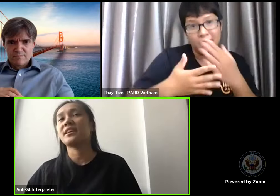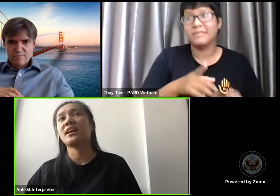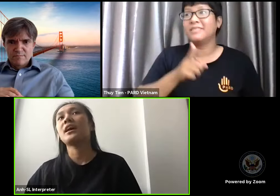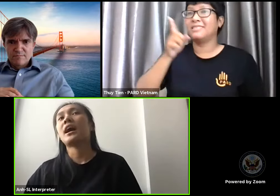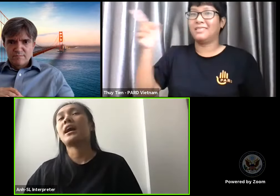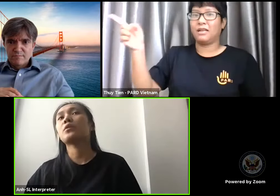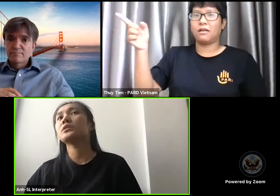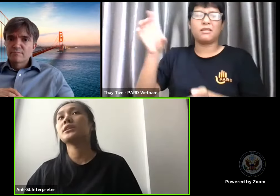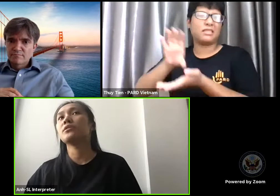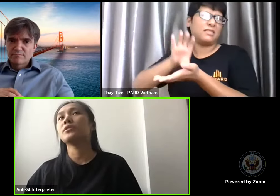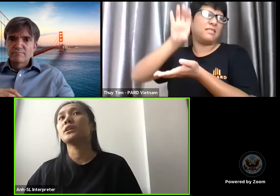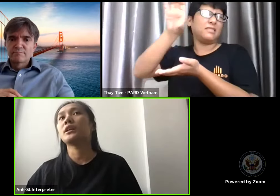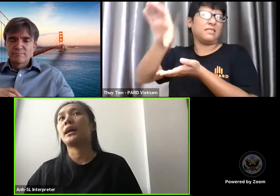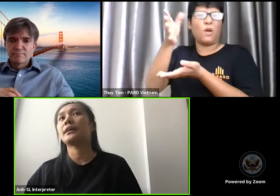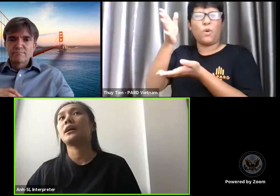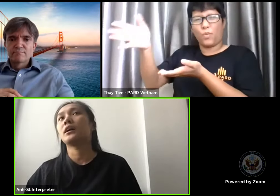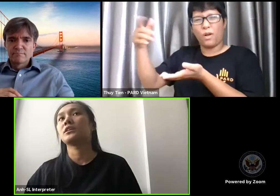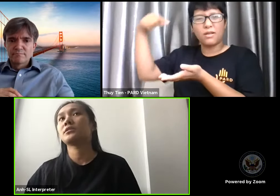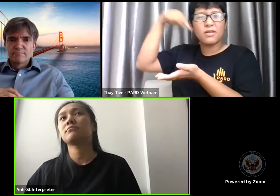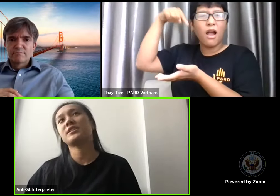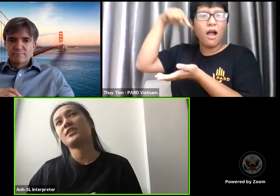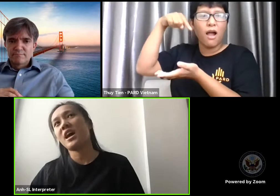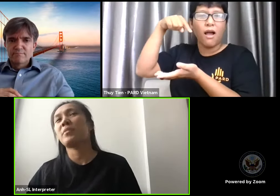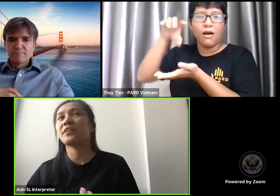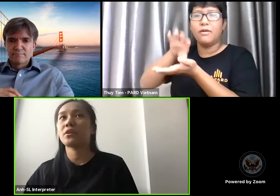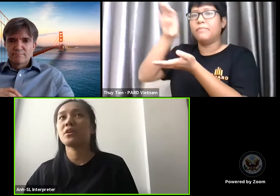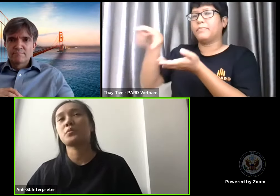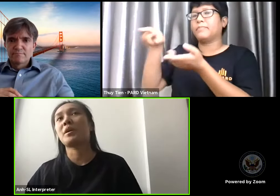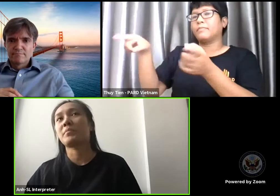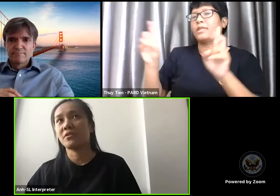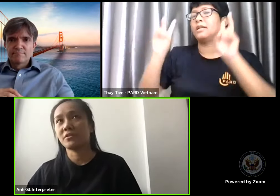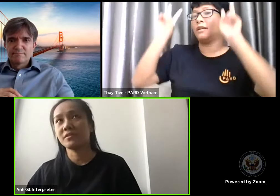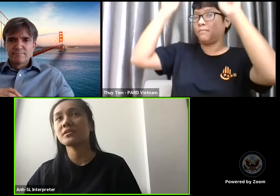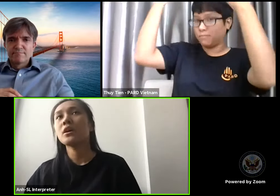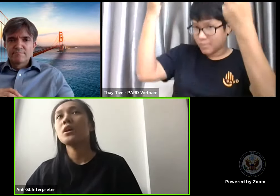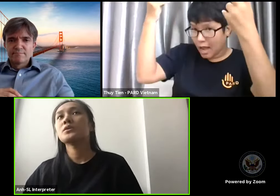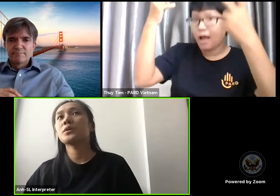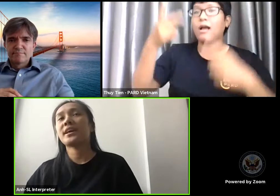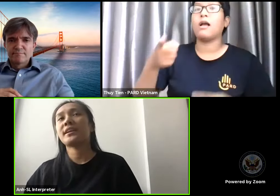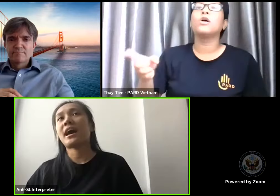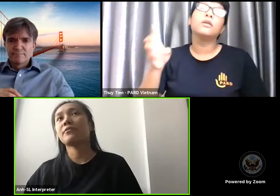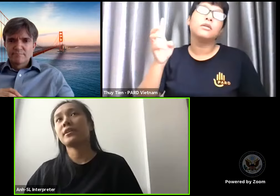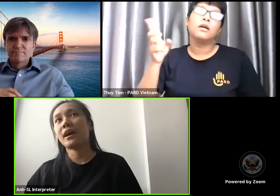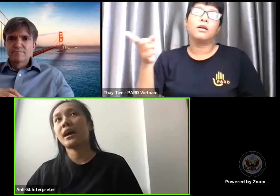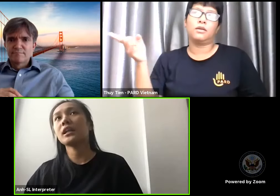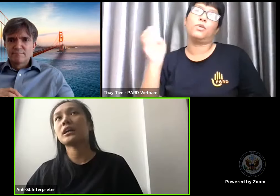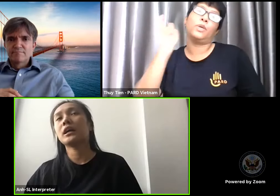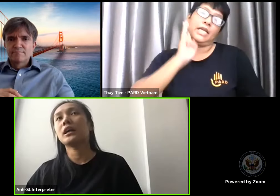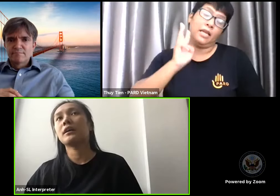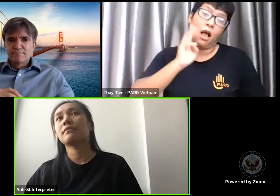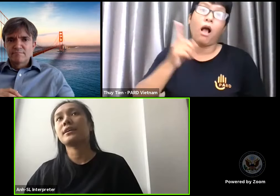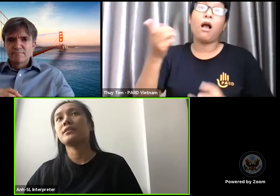and then I couldn't even like share my thoughts with my parents, so then after that there is